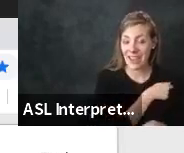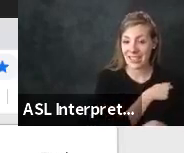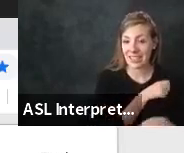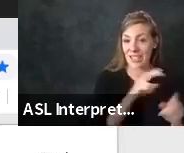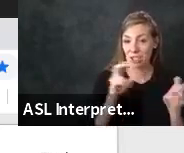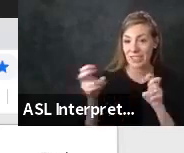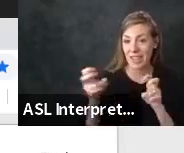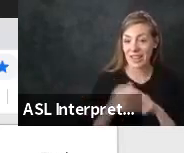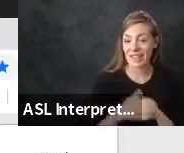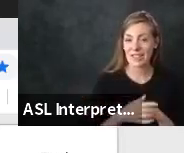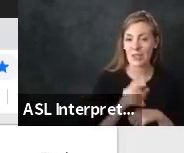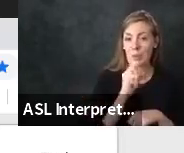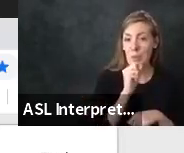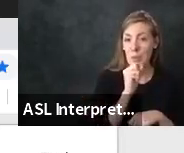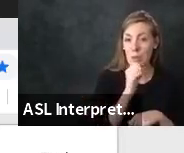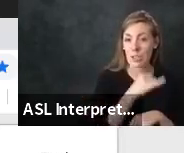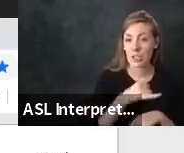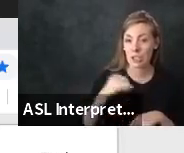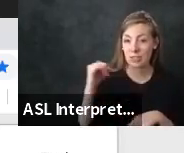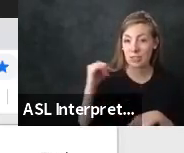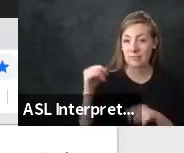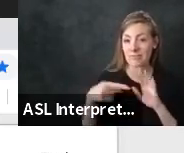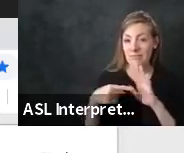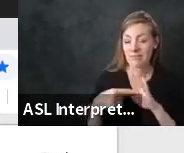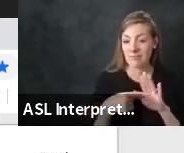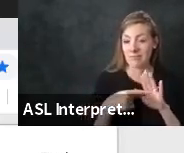So this Orange line is showing